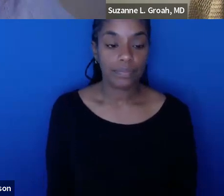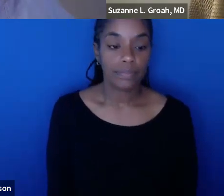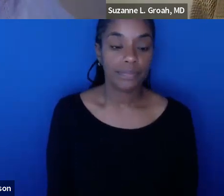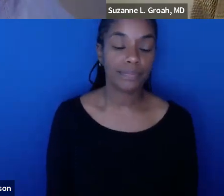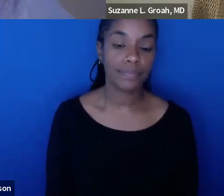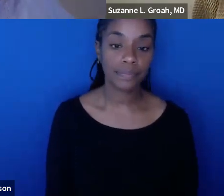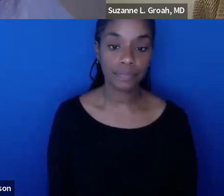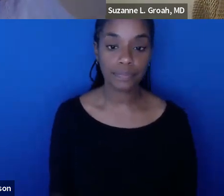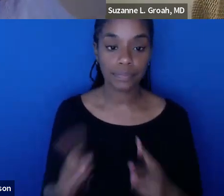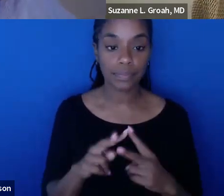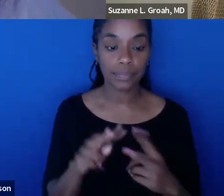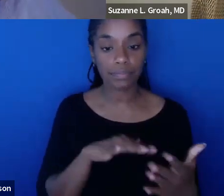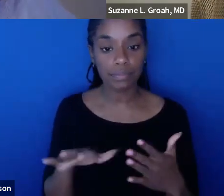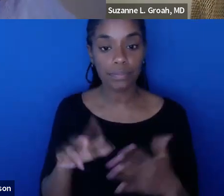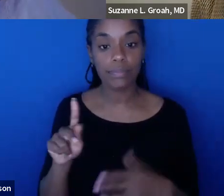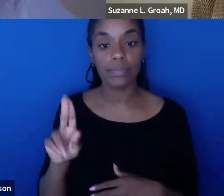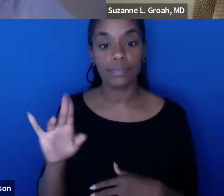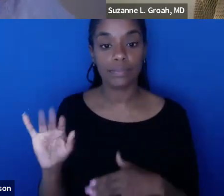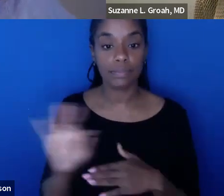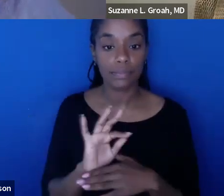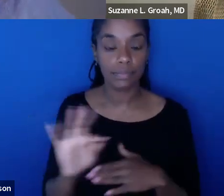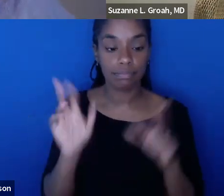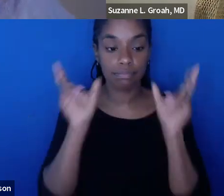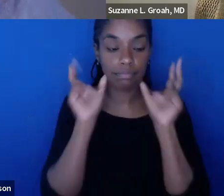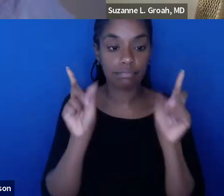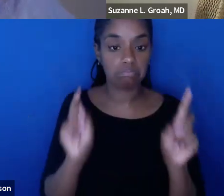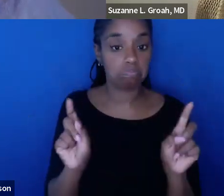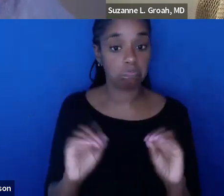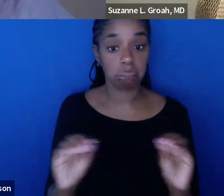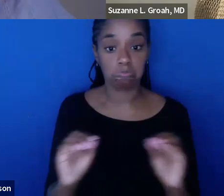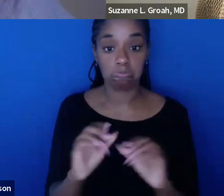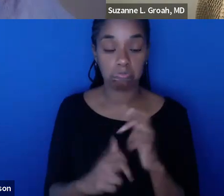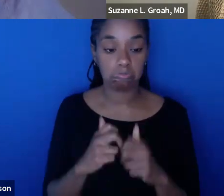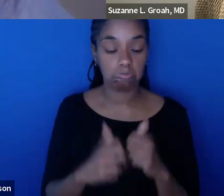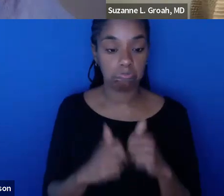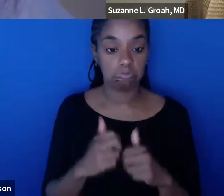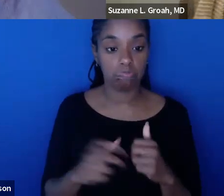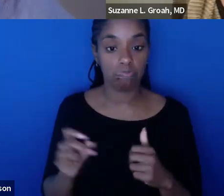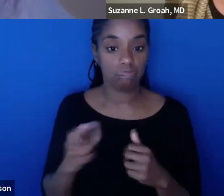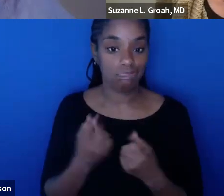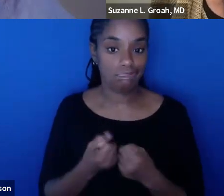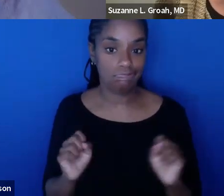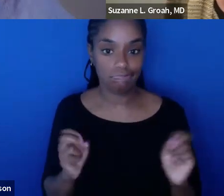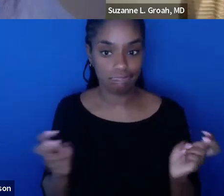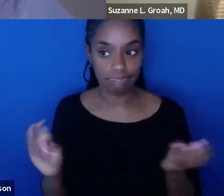tests, there haven't been any problems or safety issues in that regard.